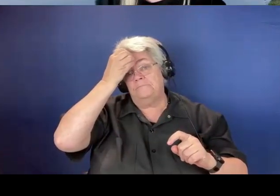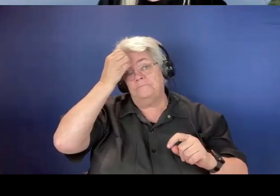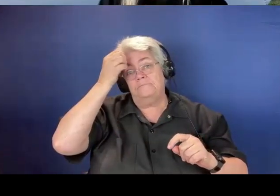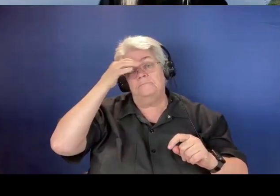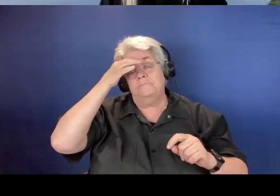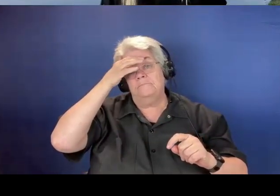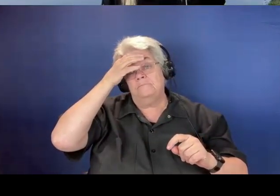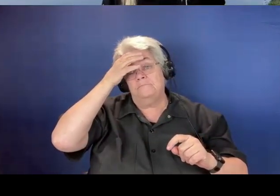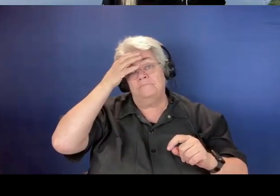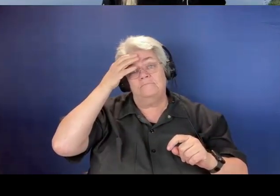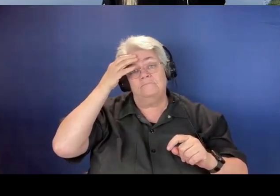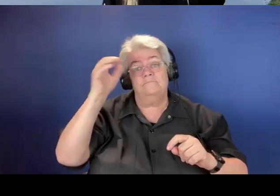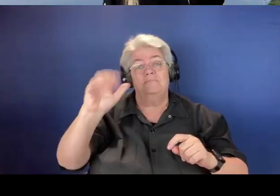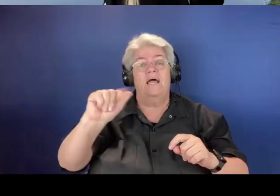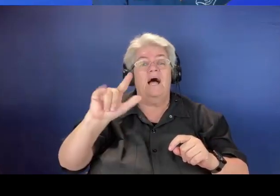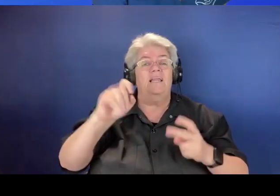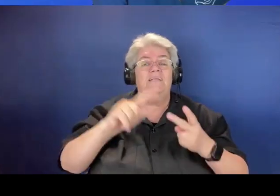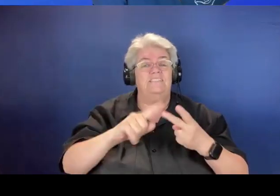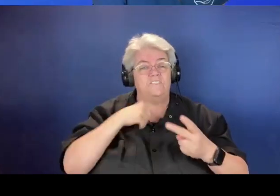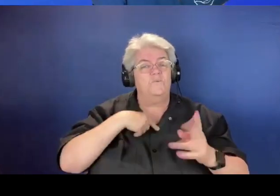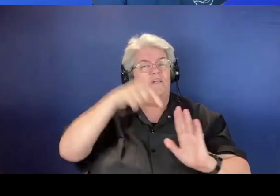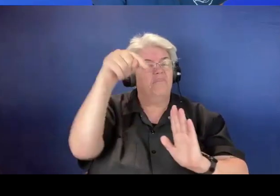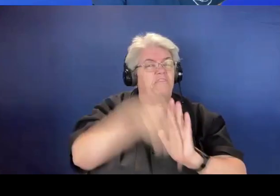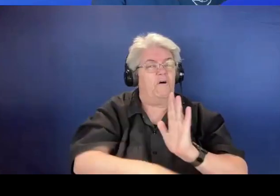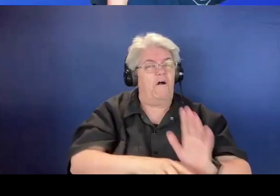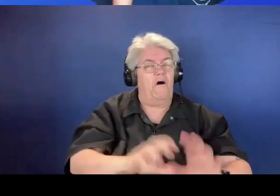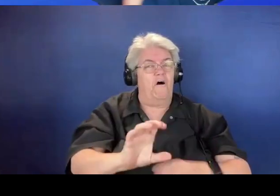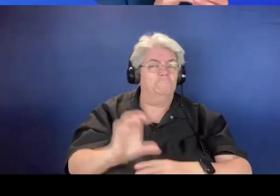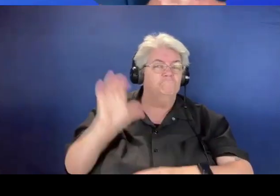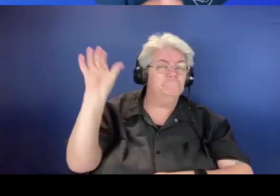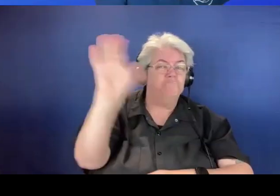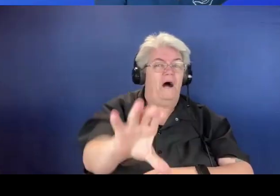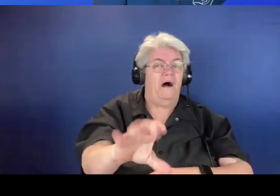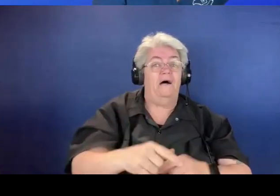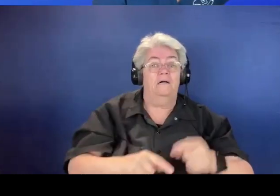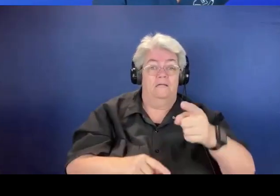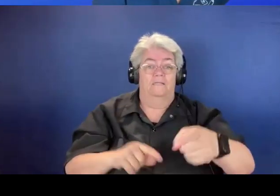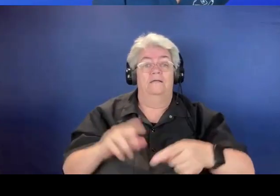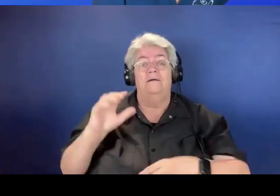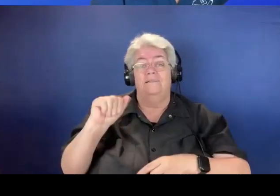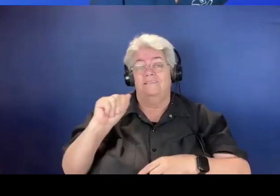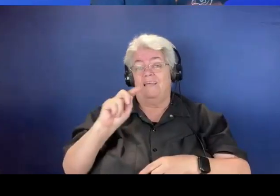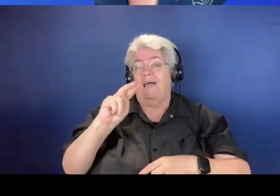We were very thorough. So, no questions. I think so. Y'all, it was very comprehensive, so thorough.